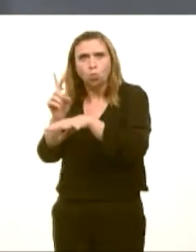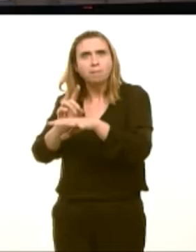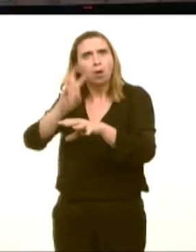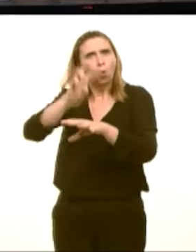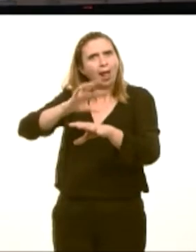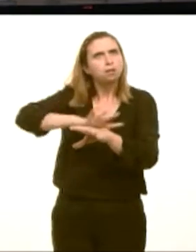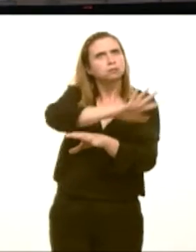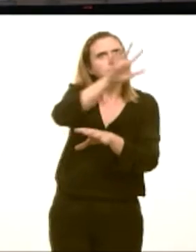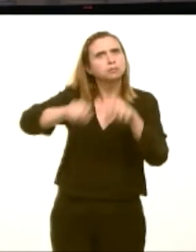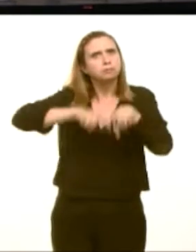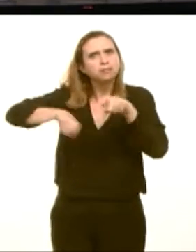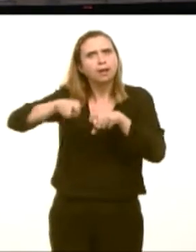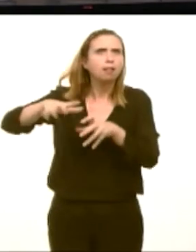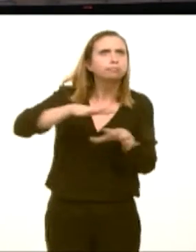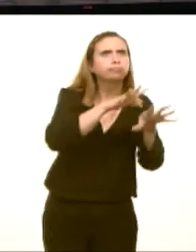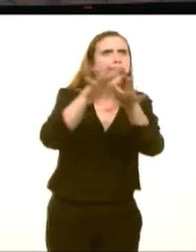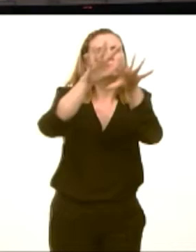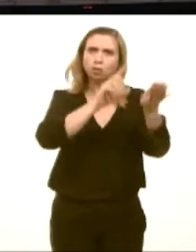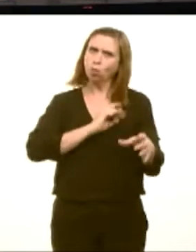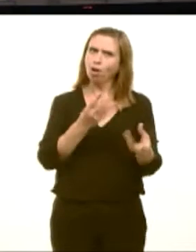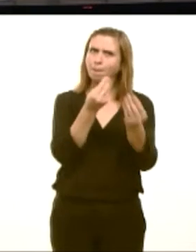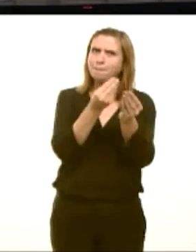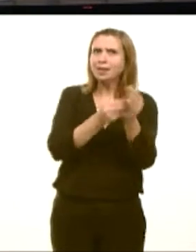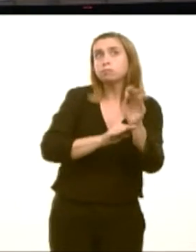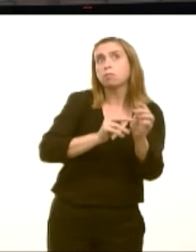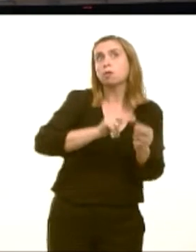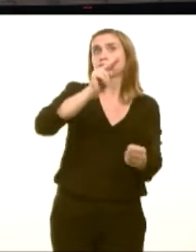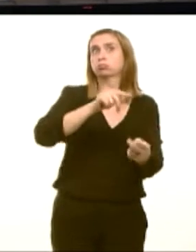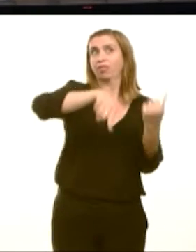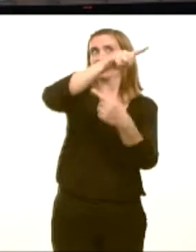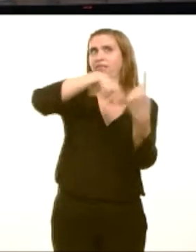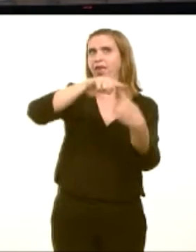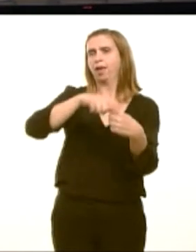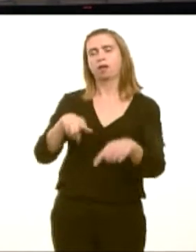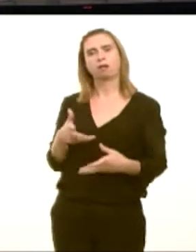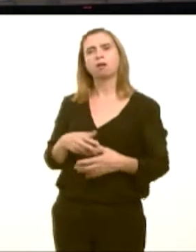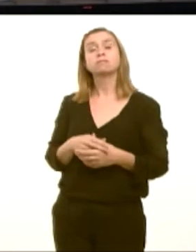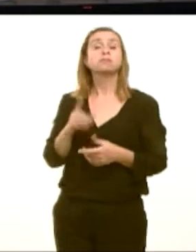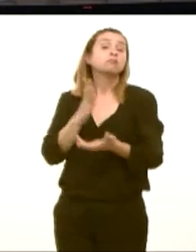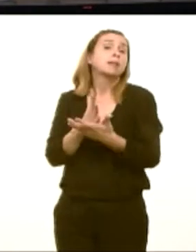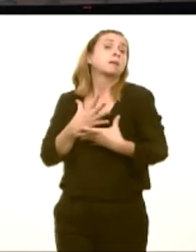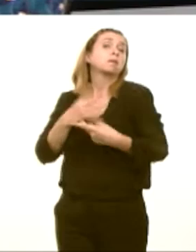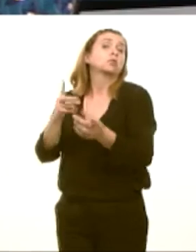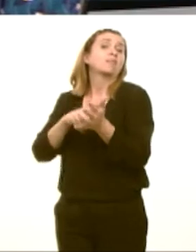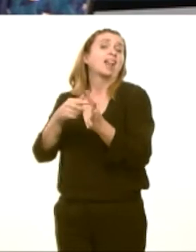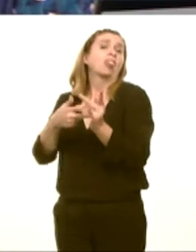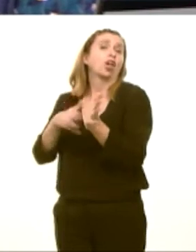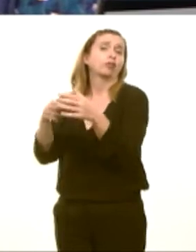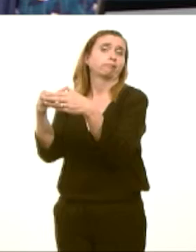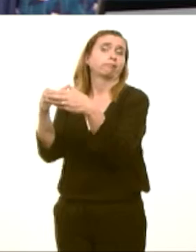Carwyn Jones: The velothon, of course, will look at where it wants to go. Itís its choice as to which part of Wales it goes to.